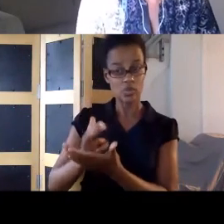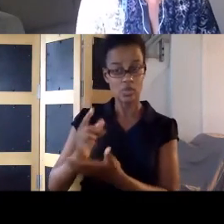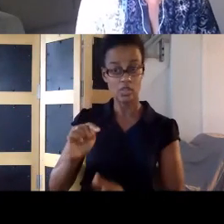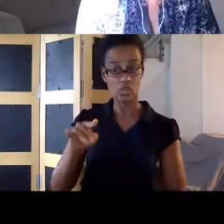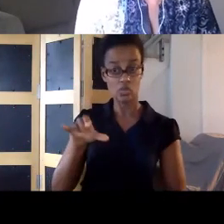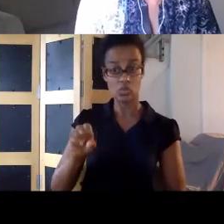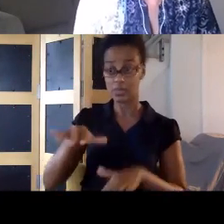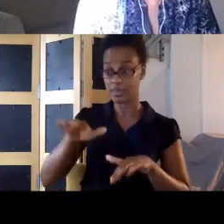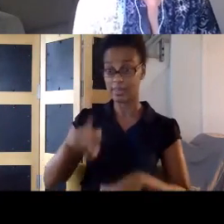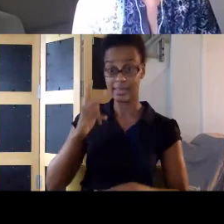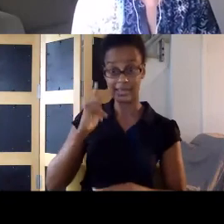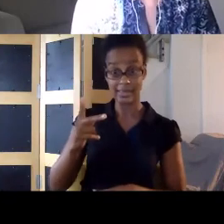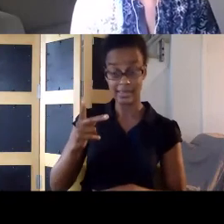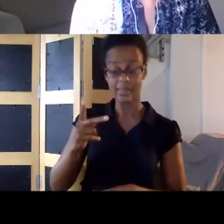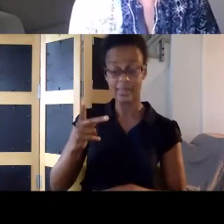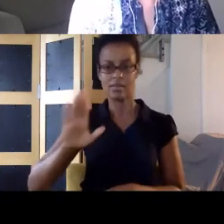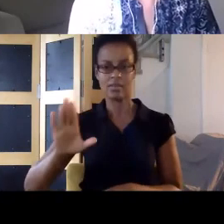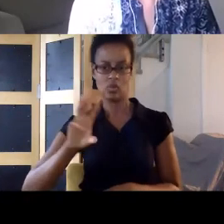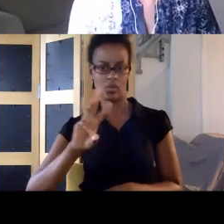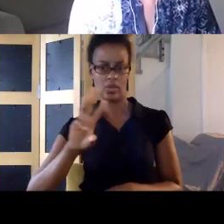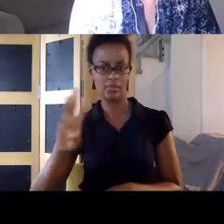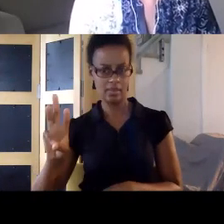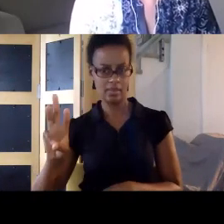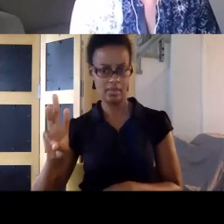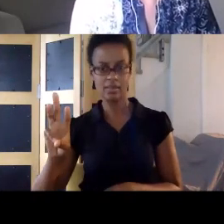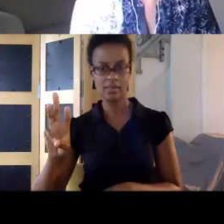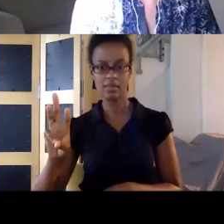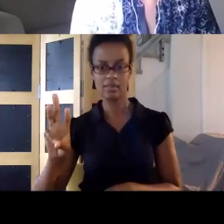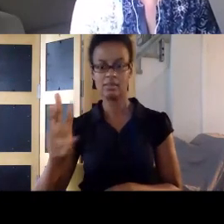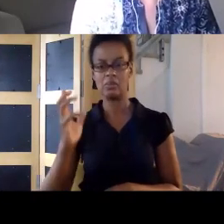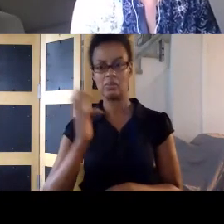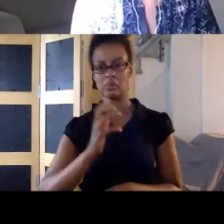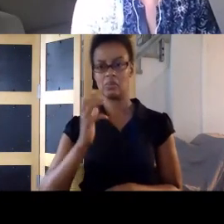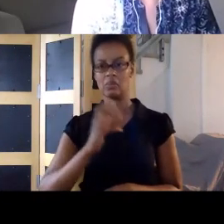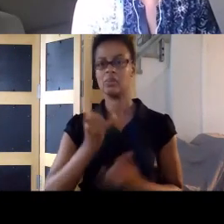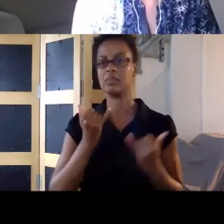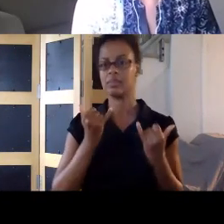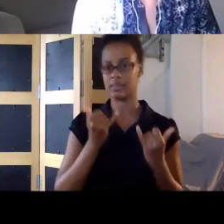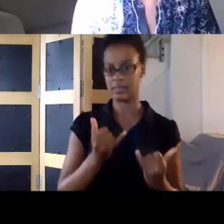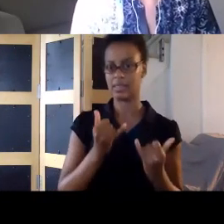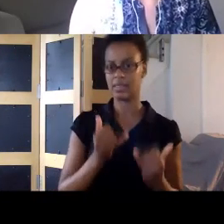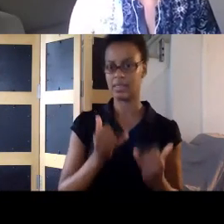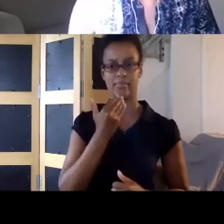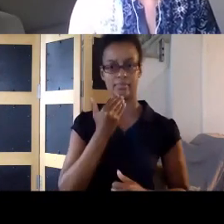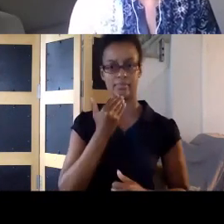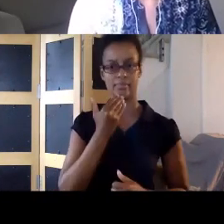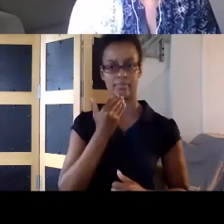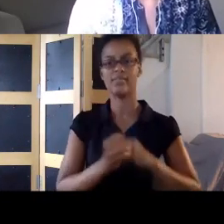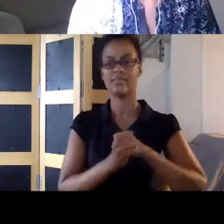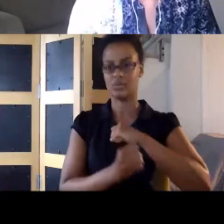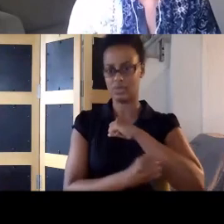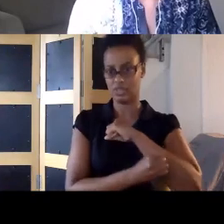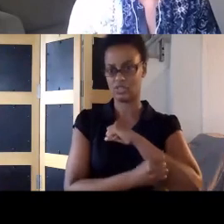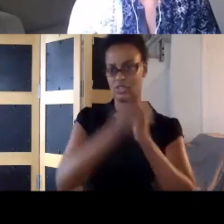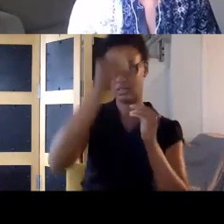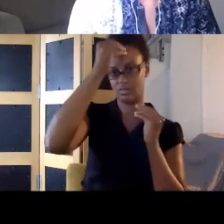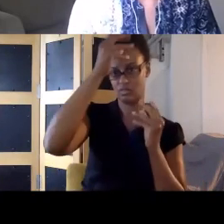their website. You just got a really great grounding that some people are waiting until